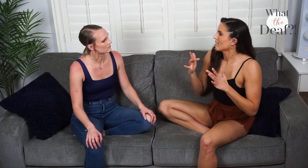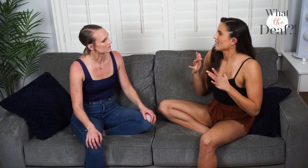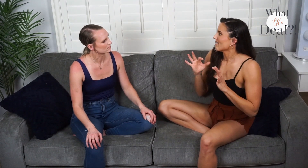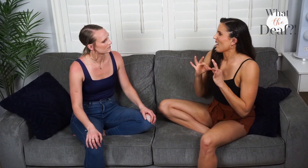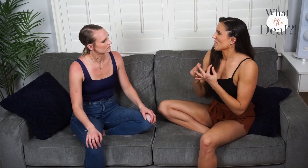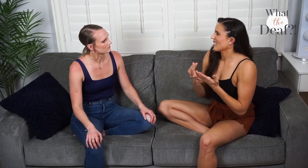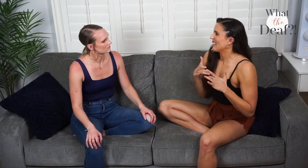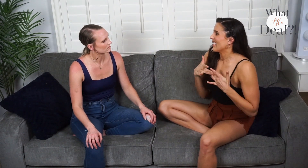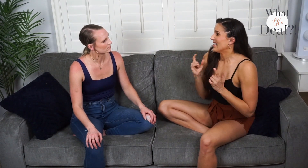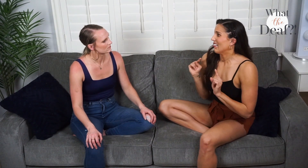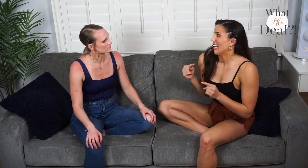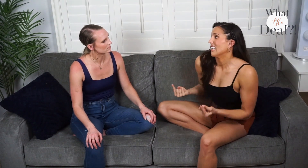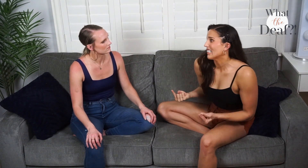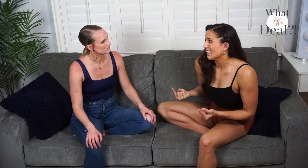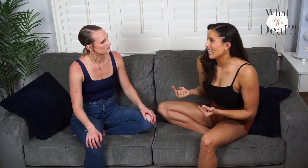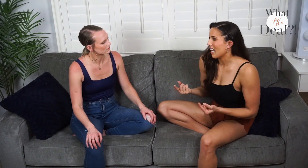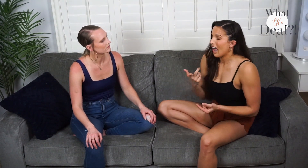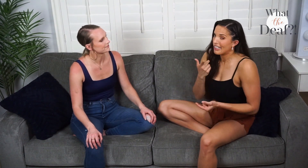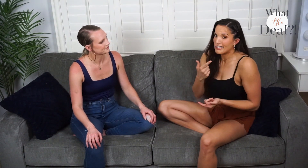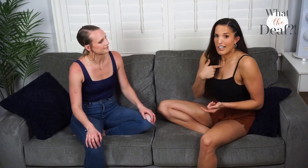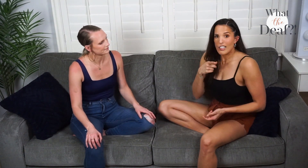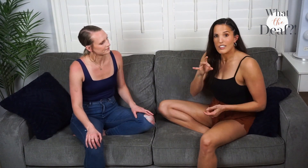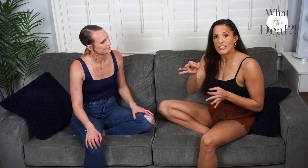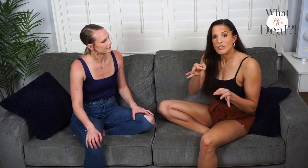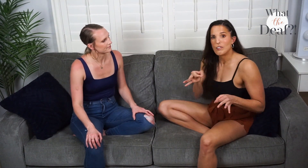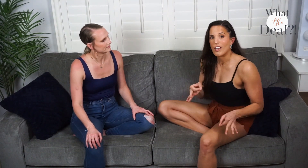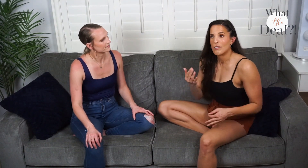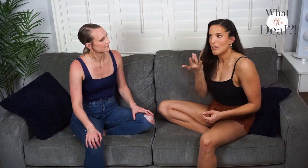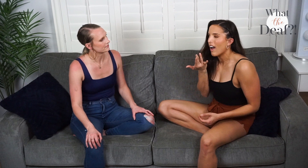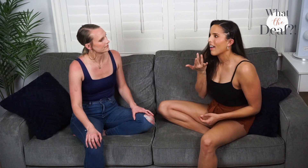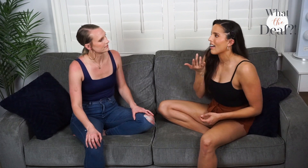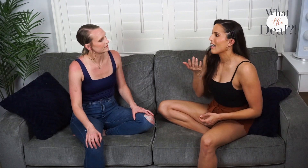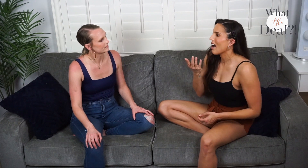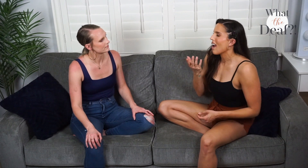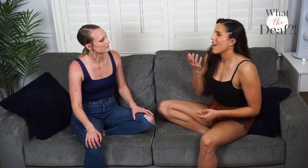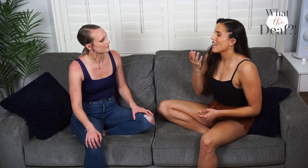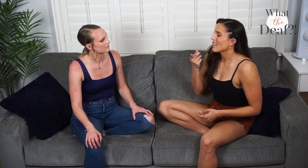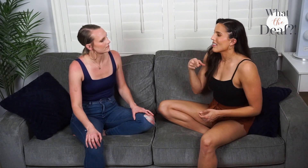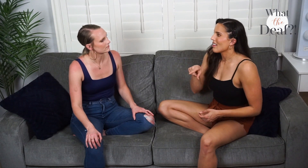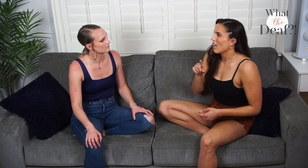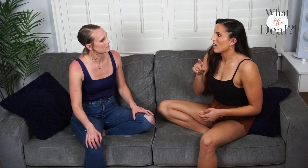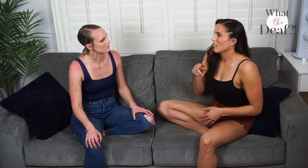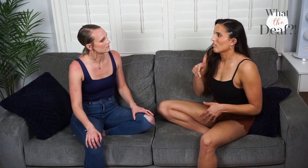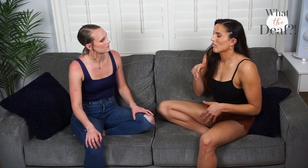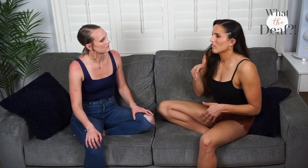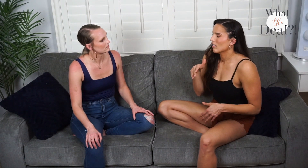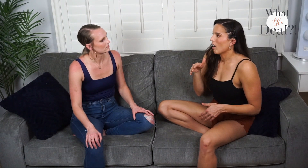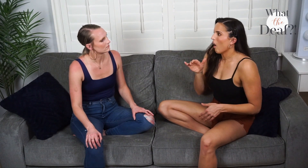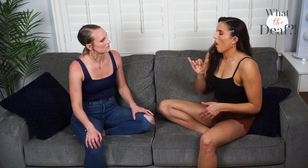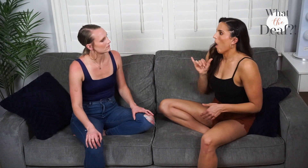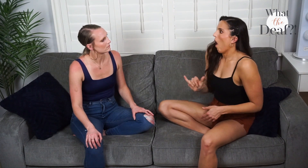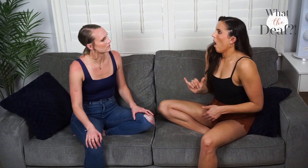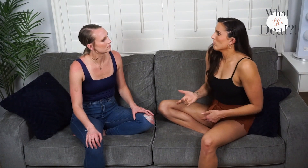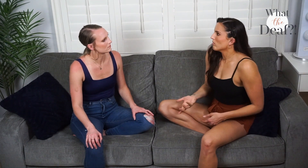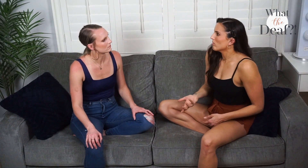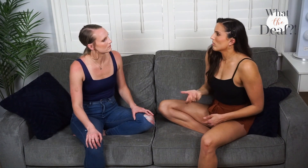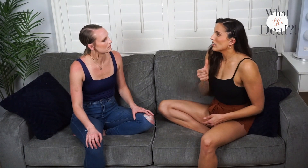to a lot of our family events lately. And I did explain to them why and they just were taken aback